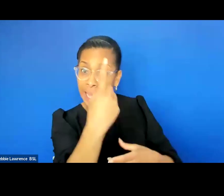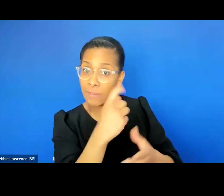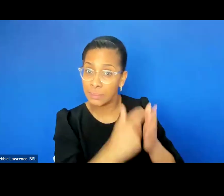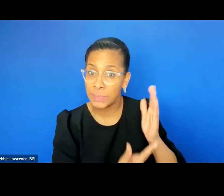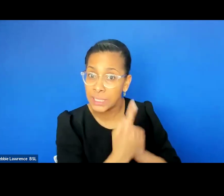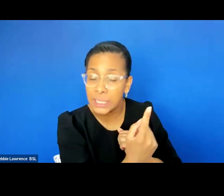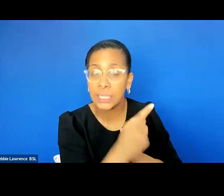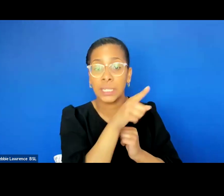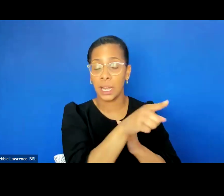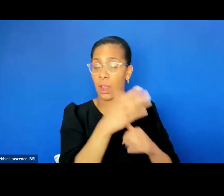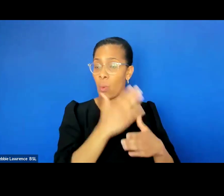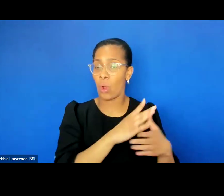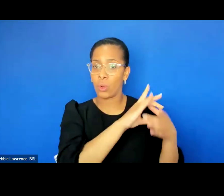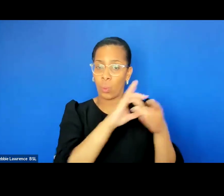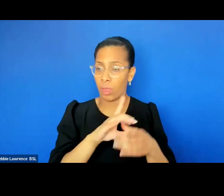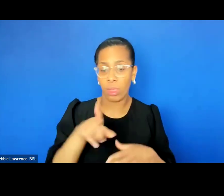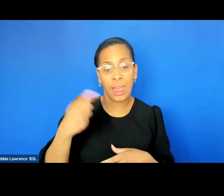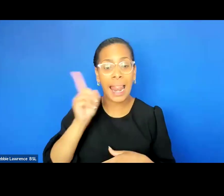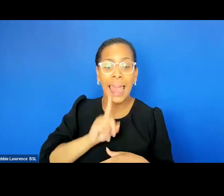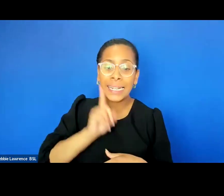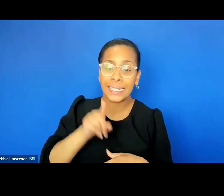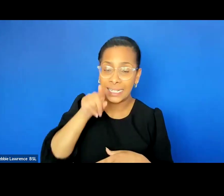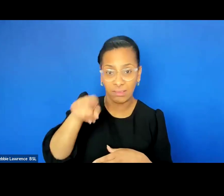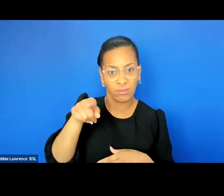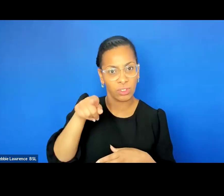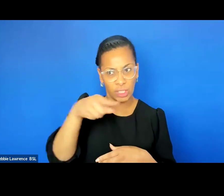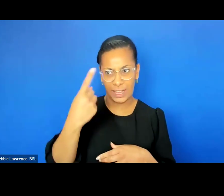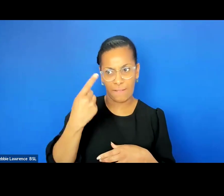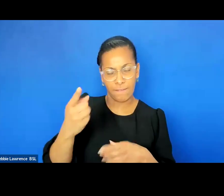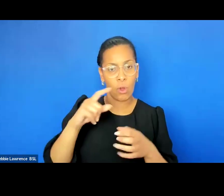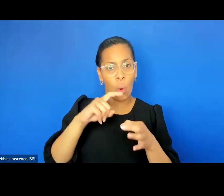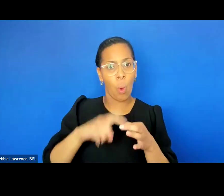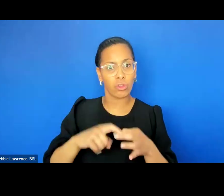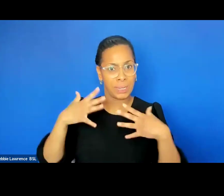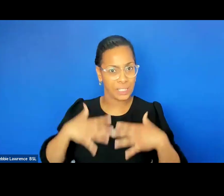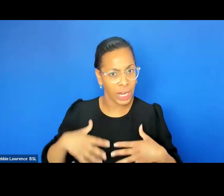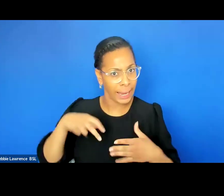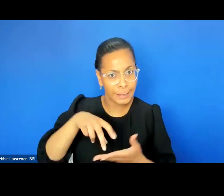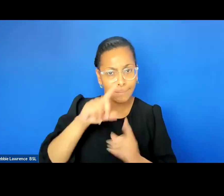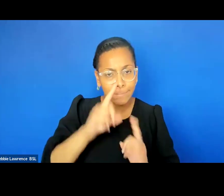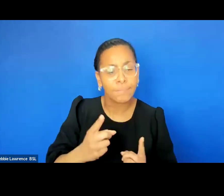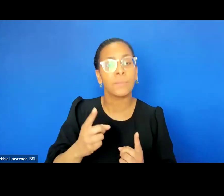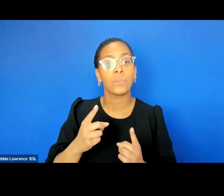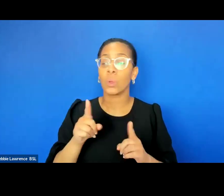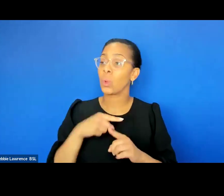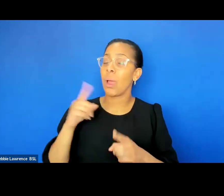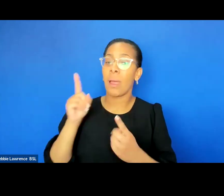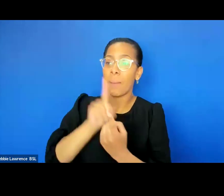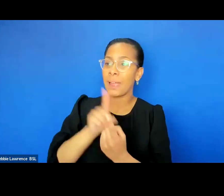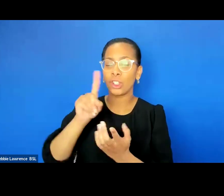who is a quadriplegic woman herself, who also was one of the authors of the CRPD. And then I met Judy Heumann, the mother of the disability